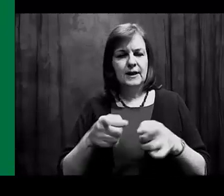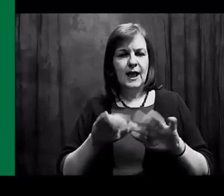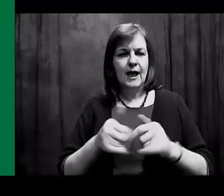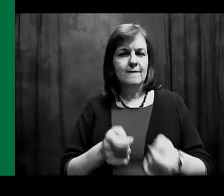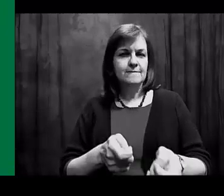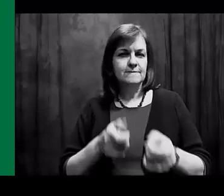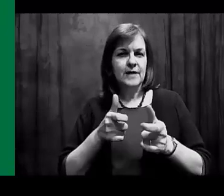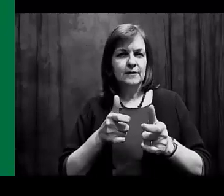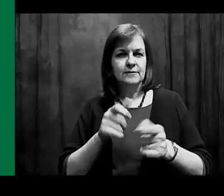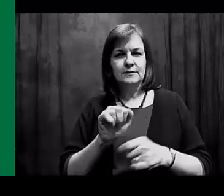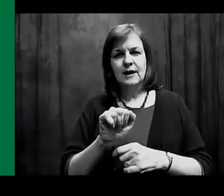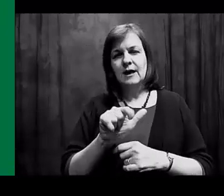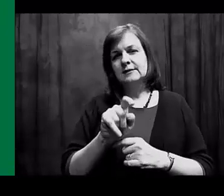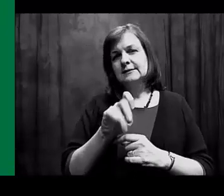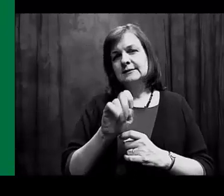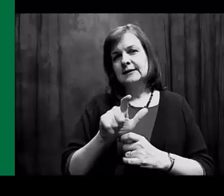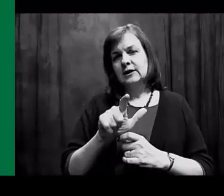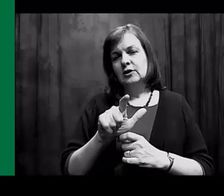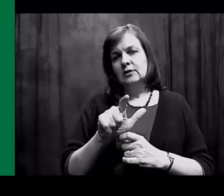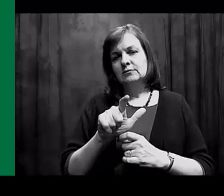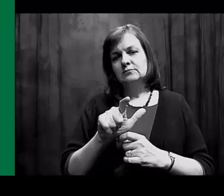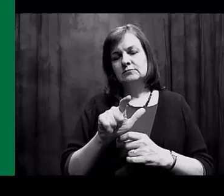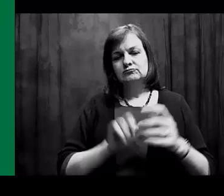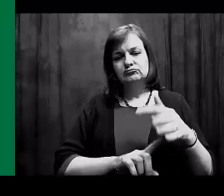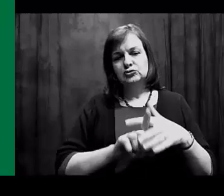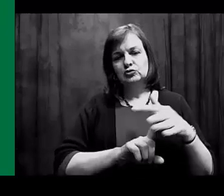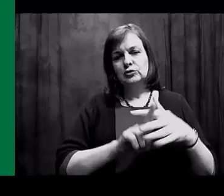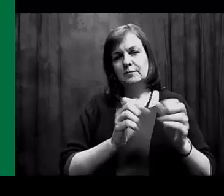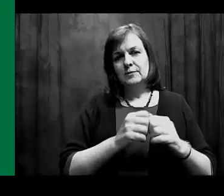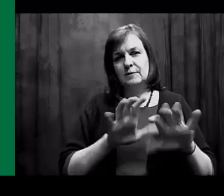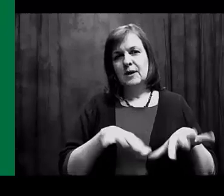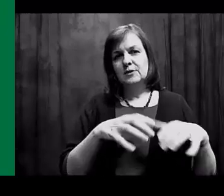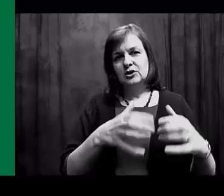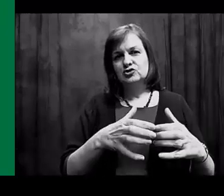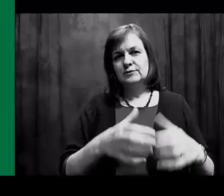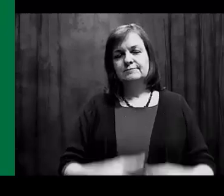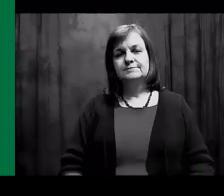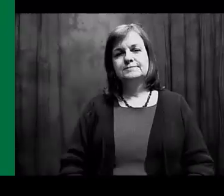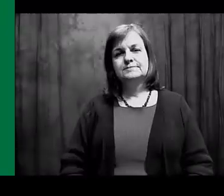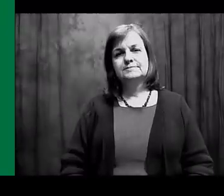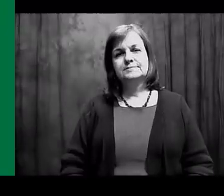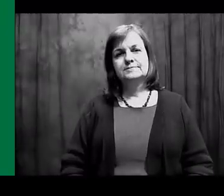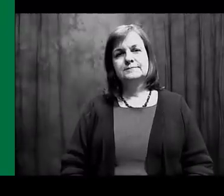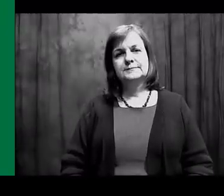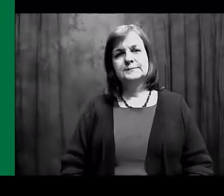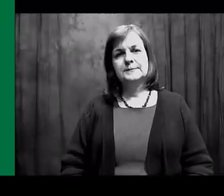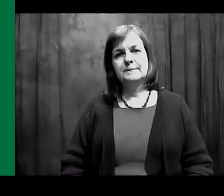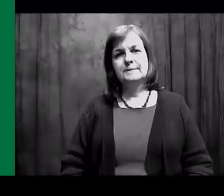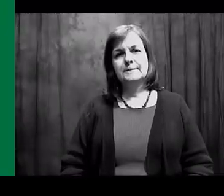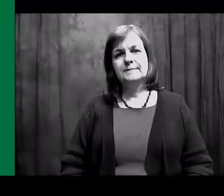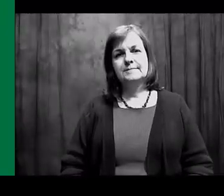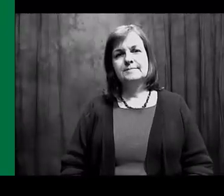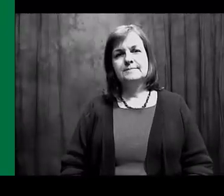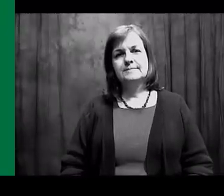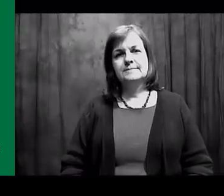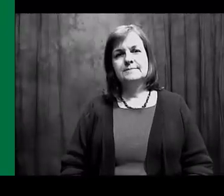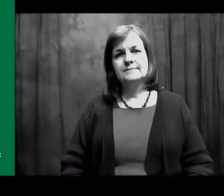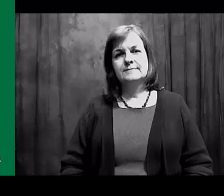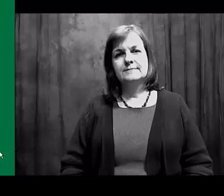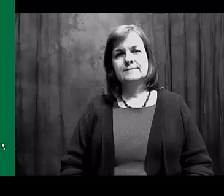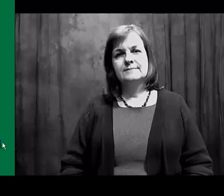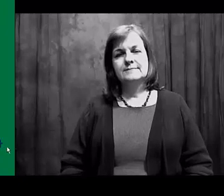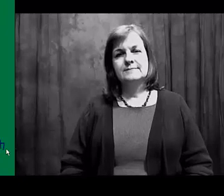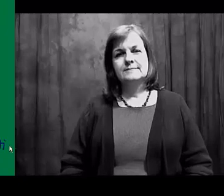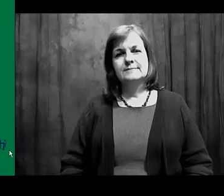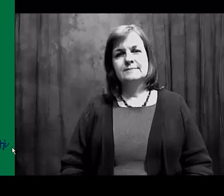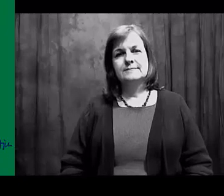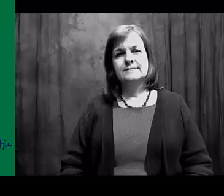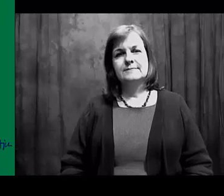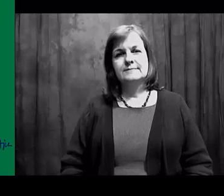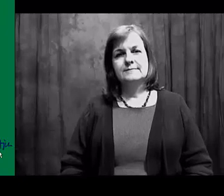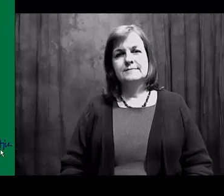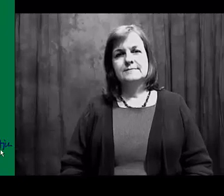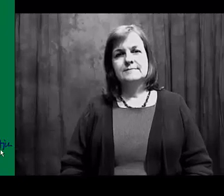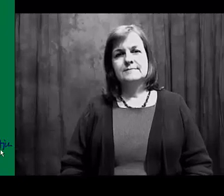the rate at which an allele frequency is present in a population